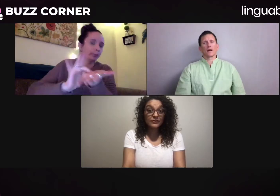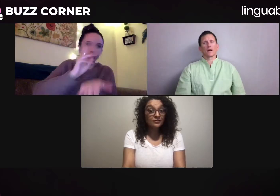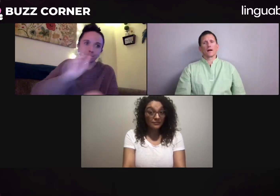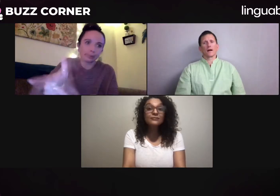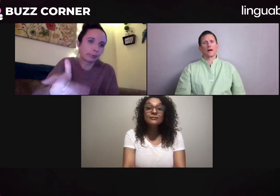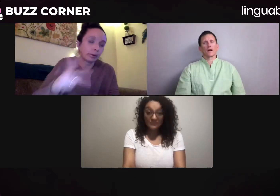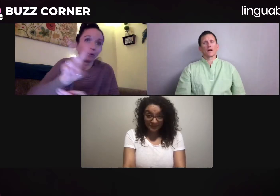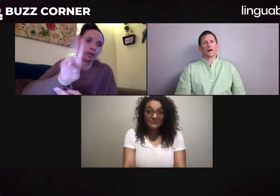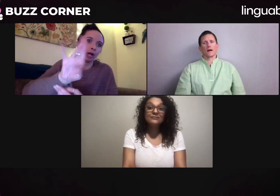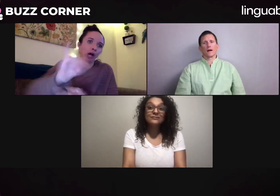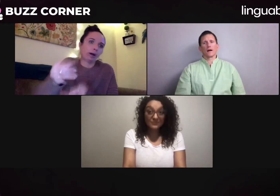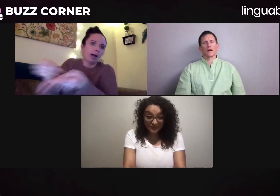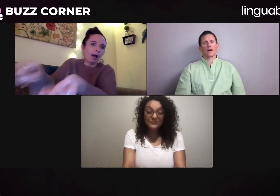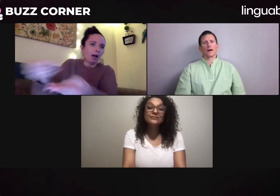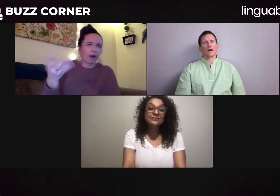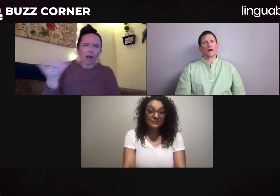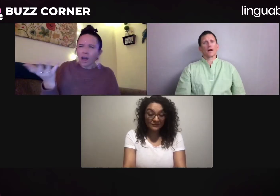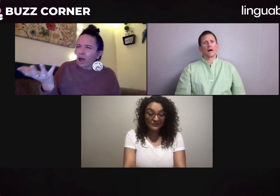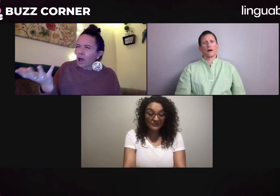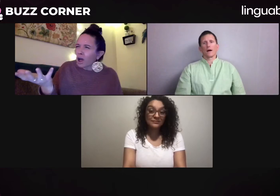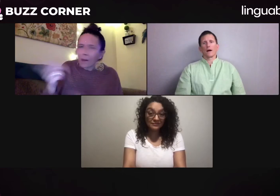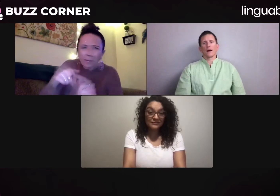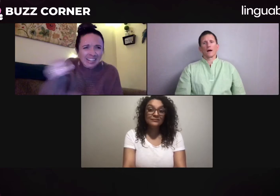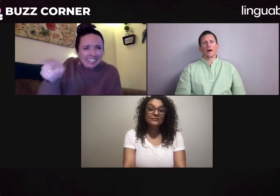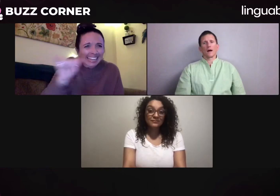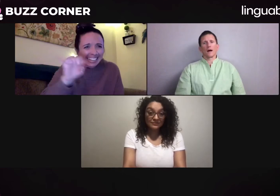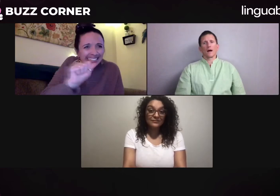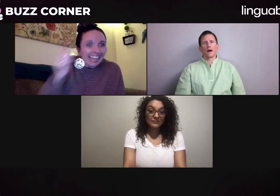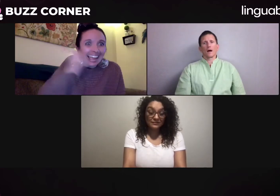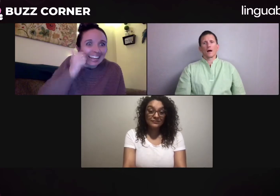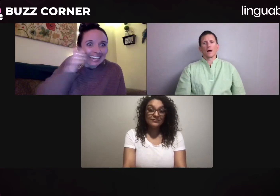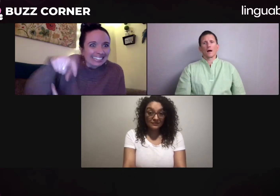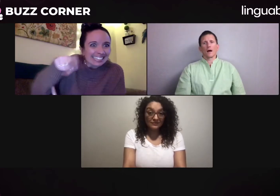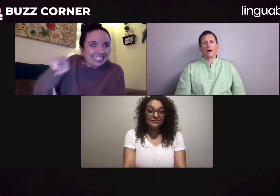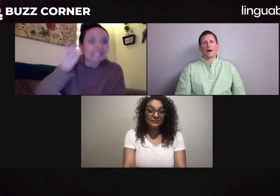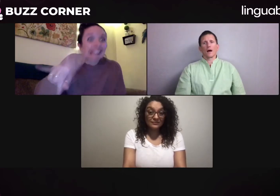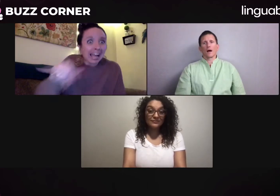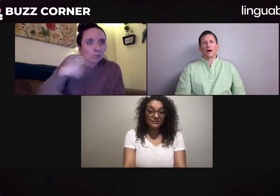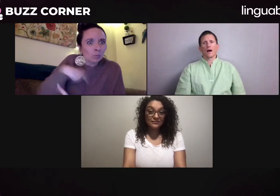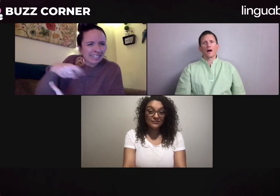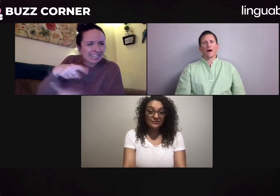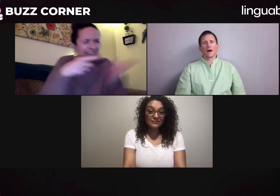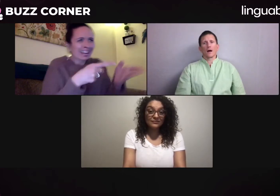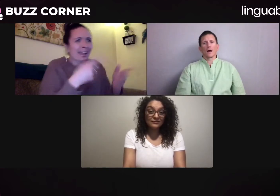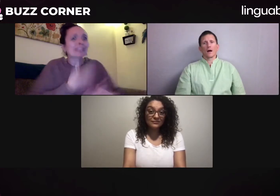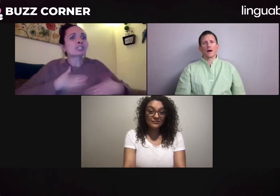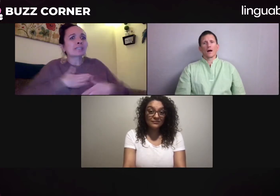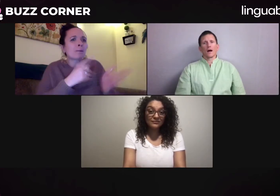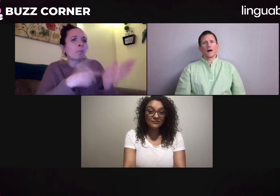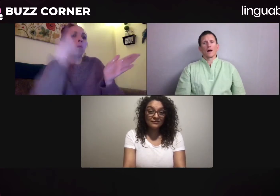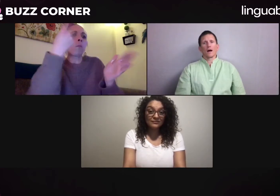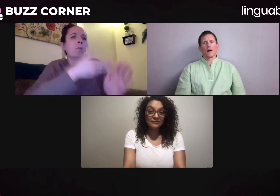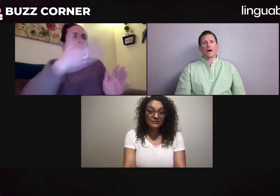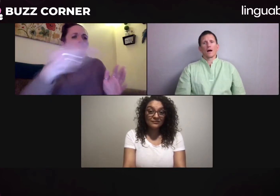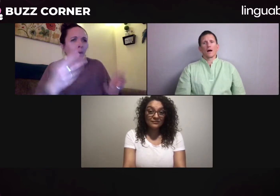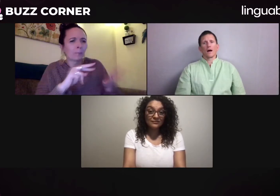compared to those little doctor's appointments where maybe interpreters aren't accepting them and then the deaf person in that appointment who really needs